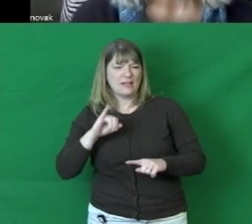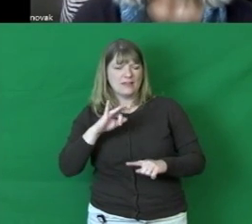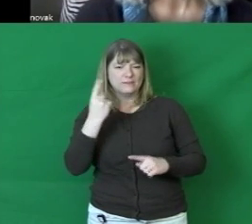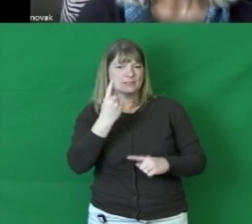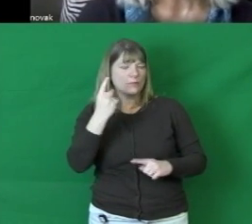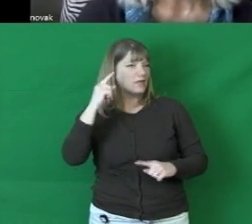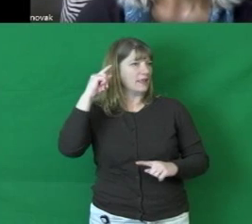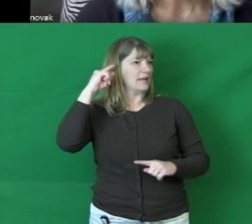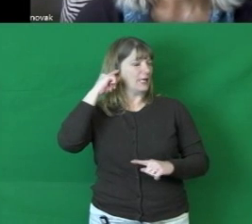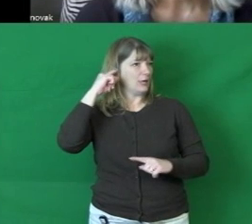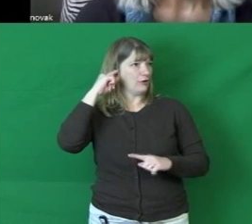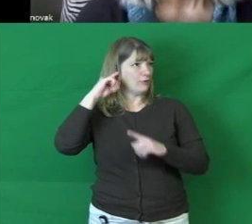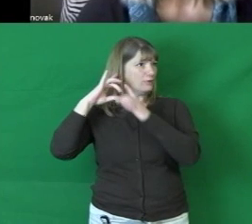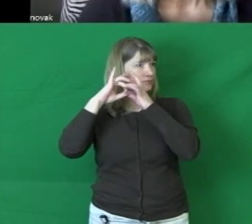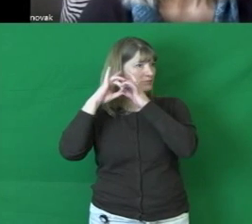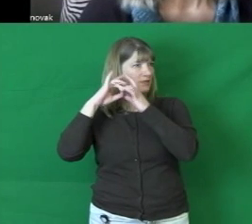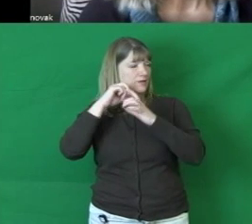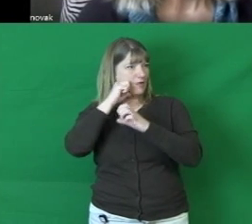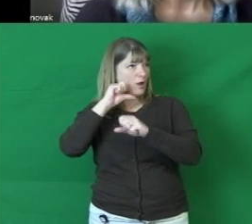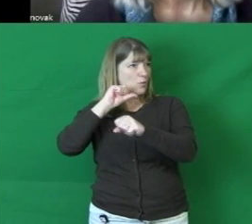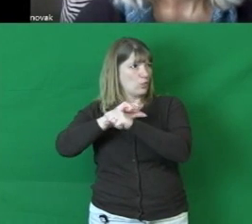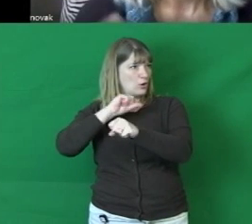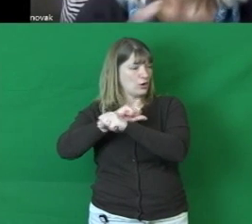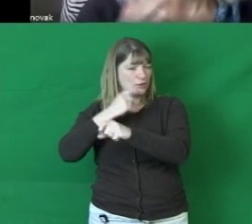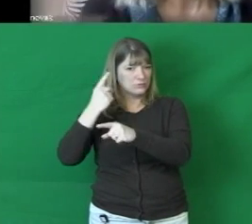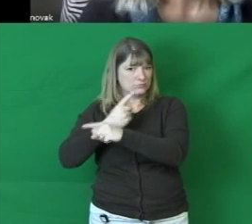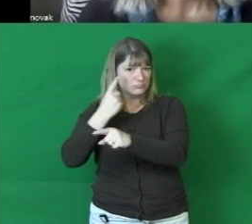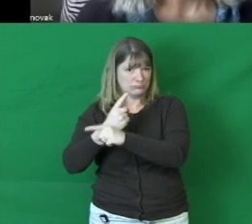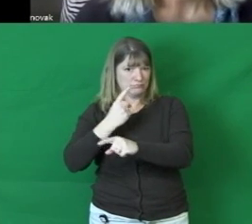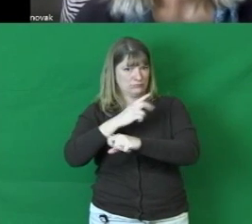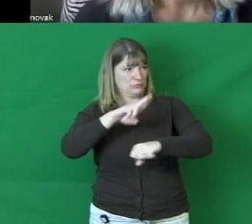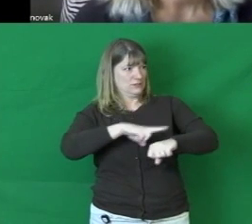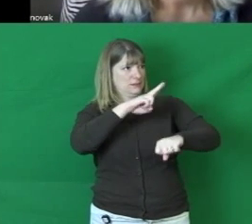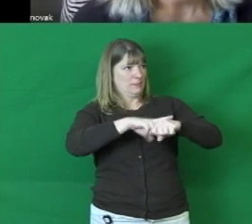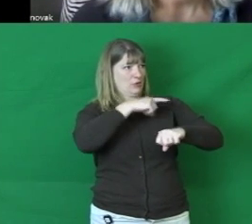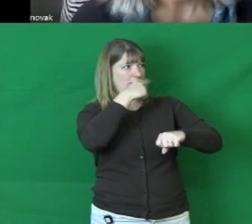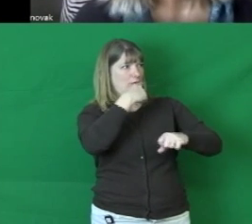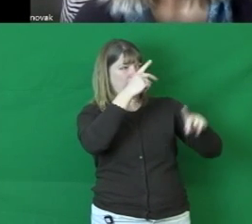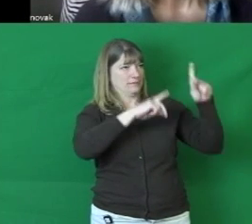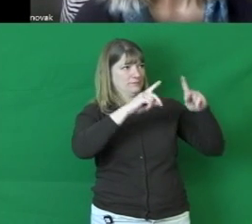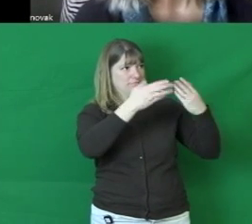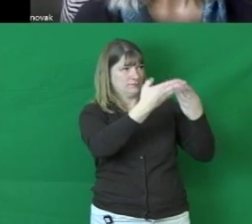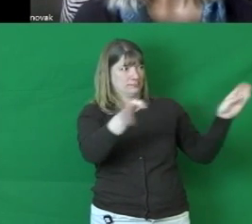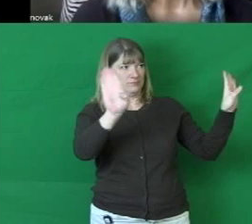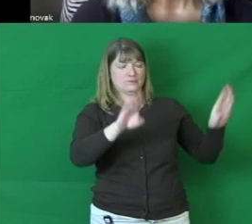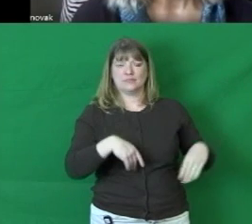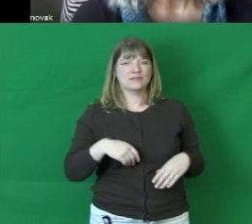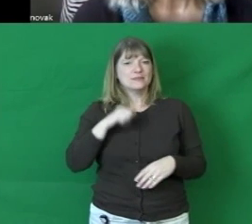someone's hearing mechanism doesn't work like the typical hearing population, it doesn't mean